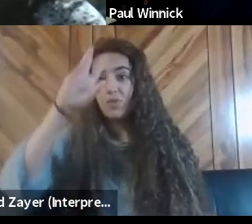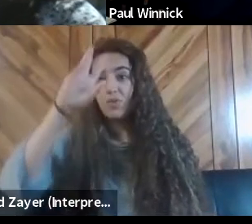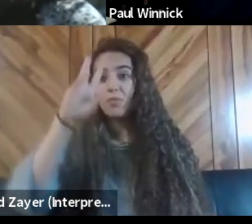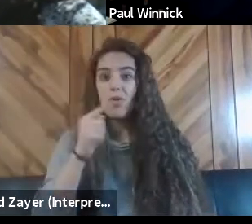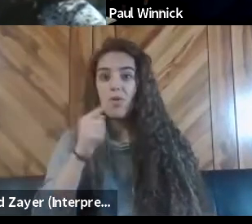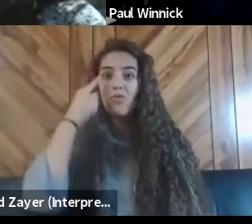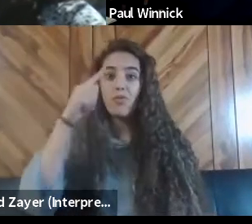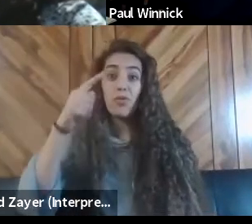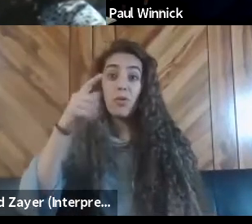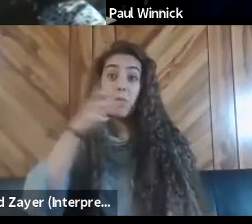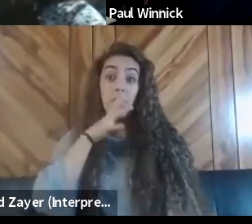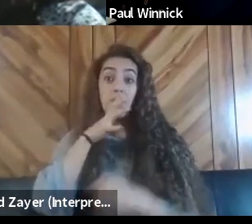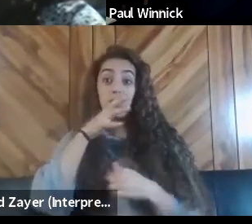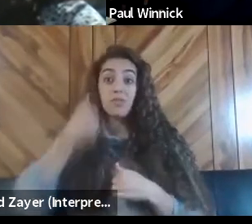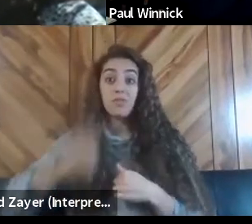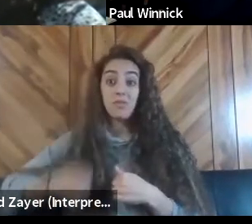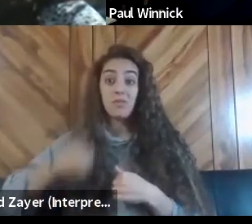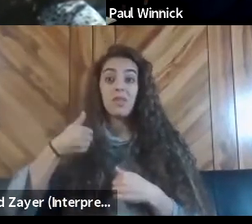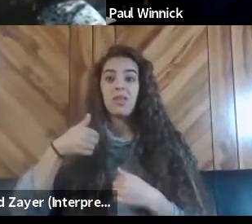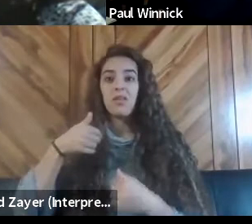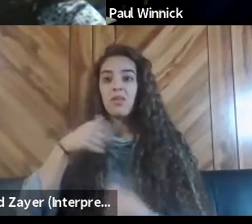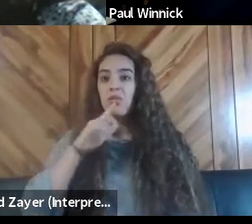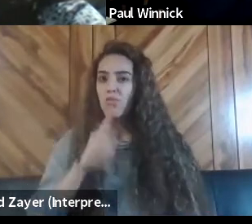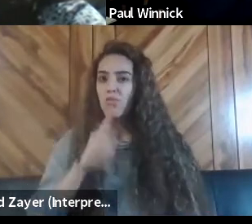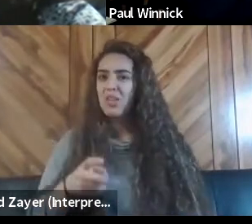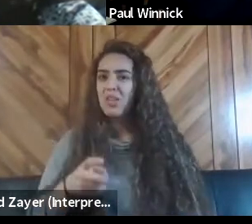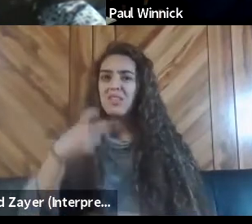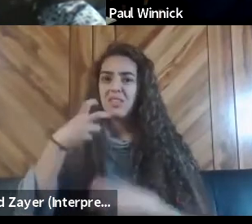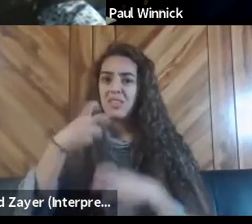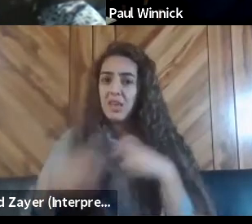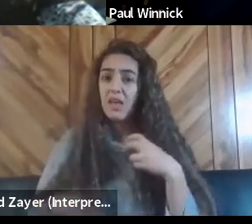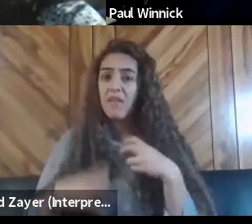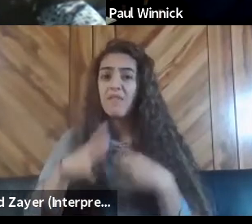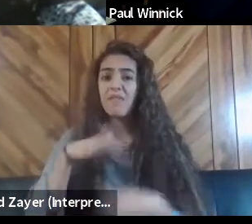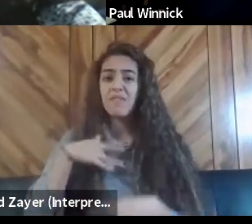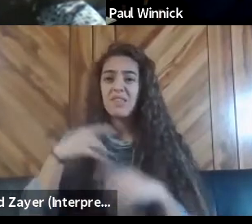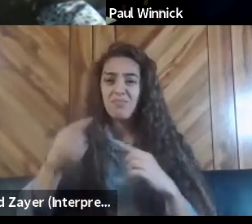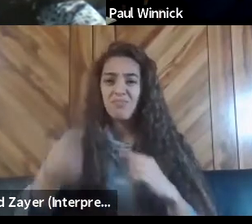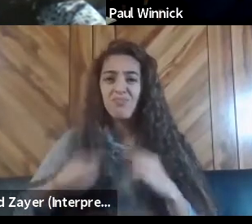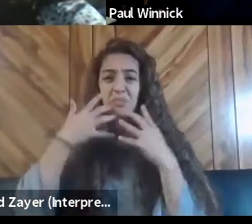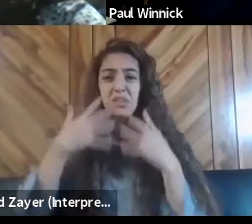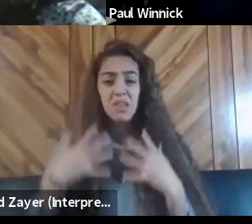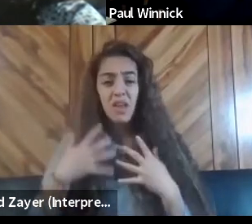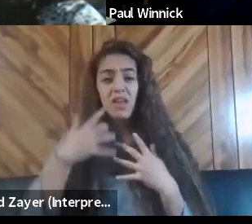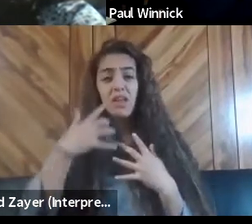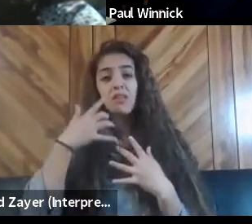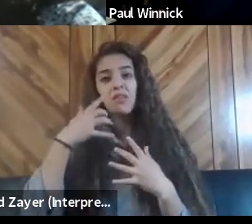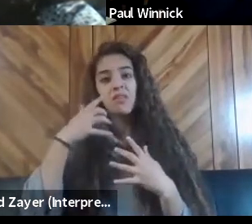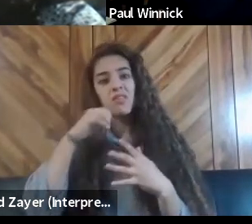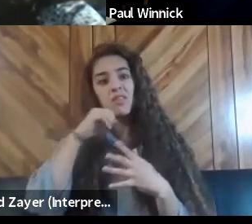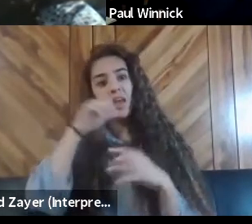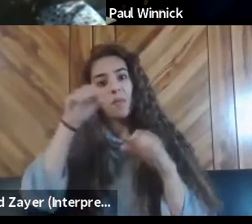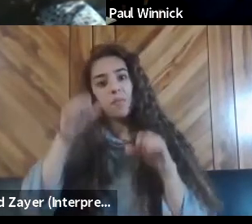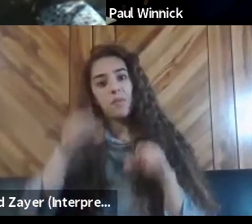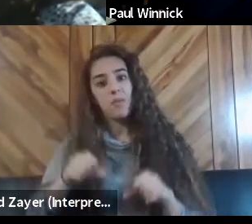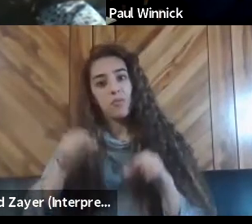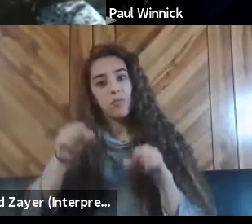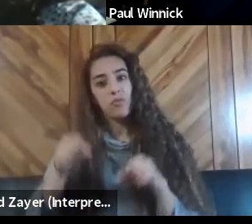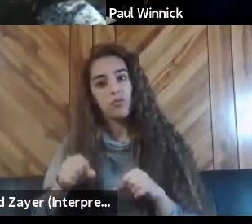very, it's very painful. to, to not succumb to that pain